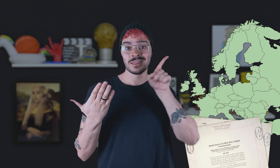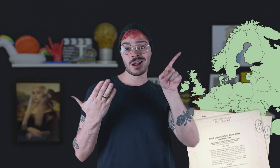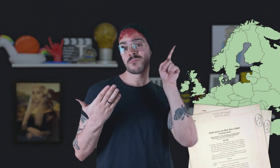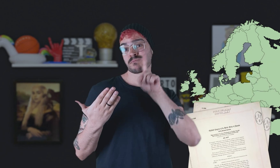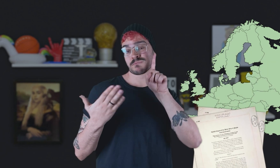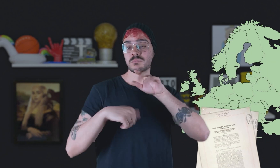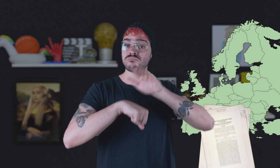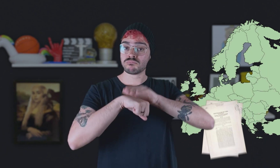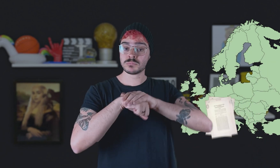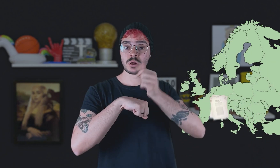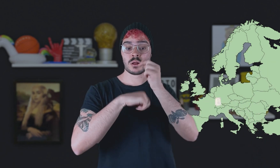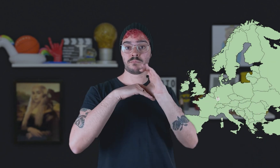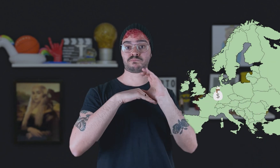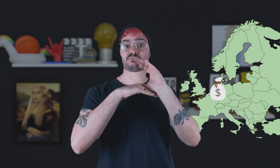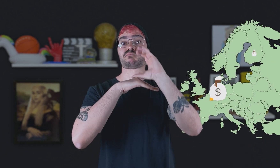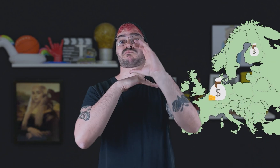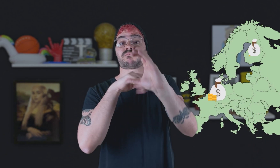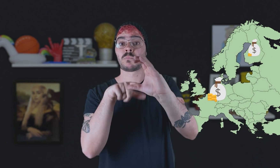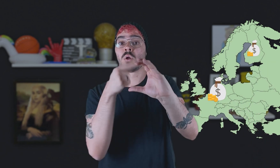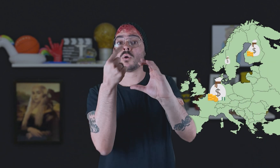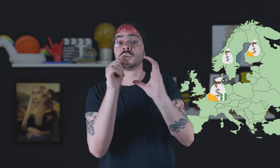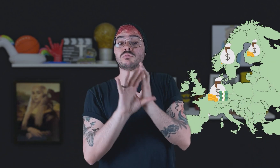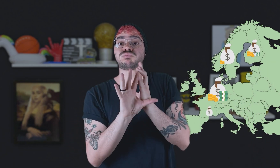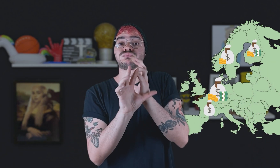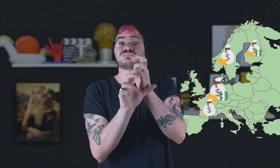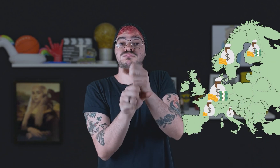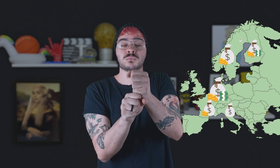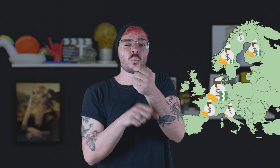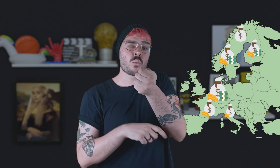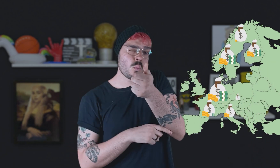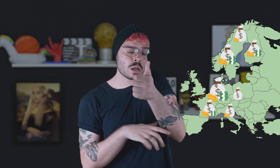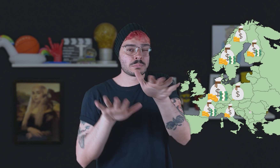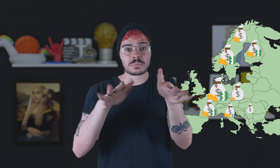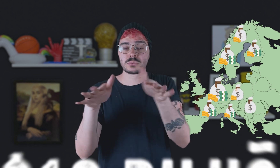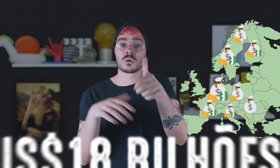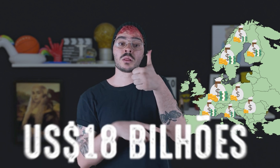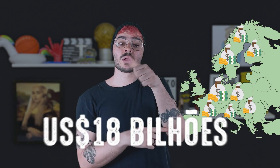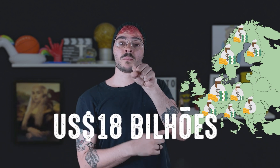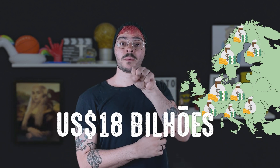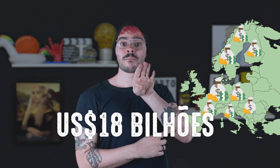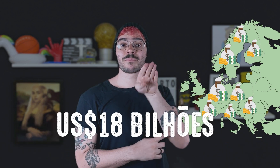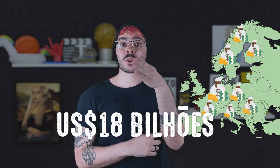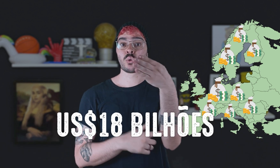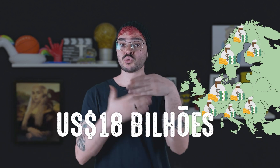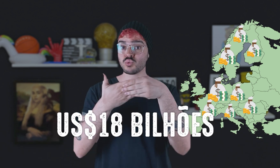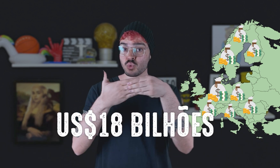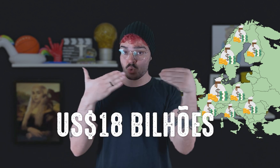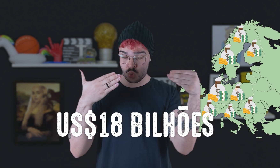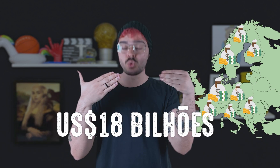this “aid” totaled around 18 billion dollars